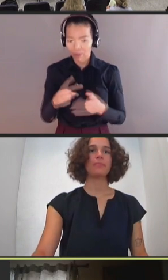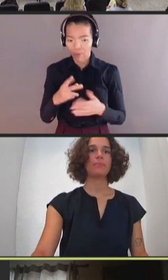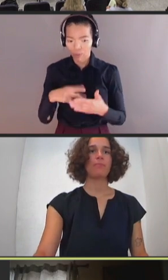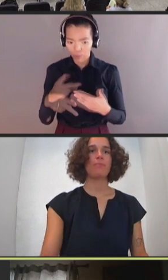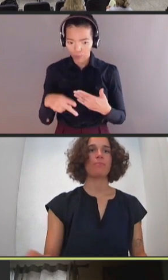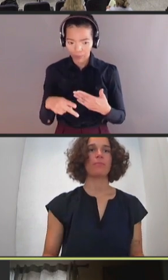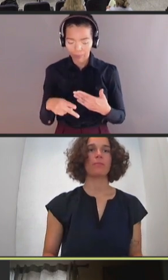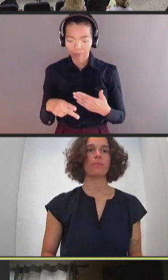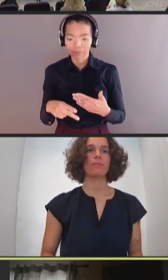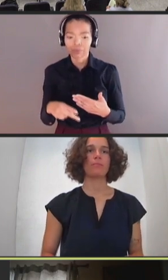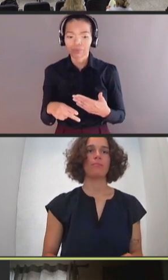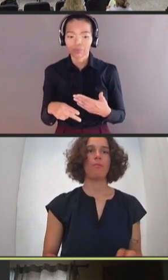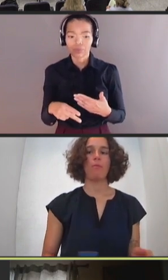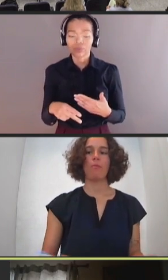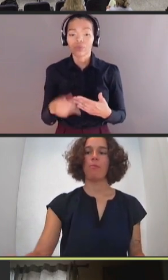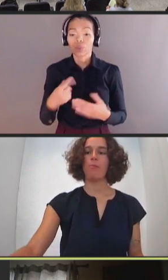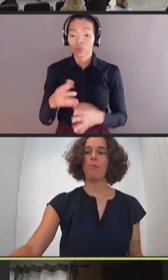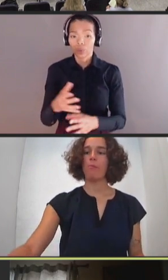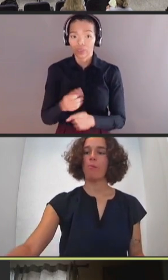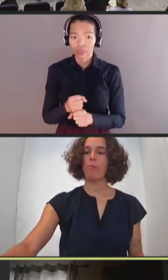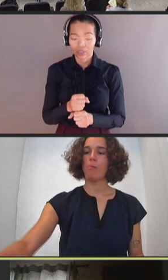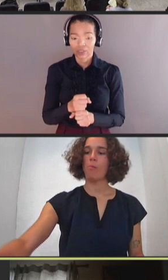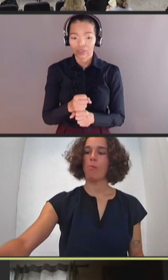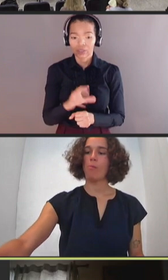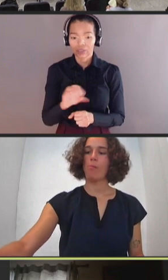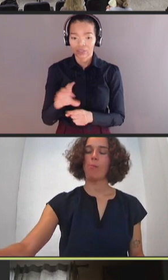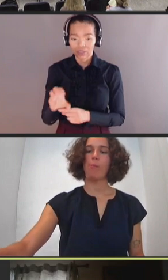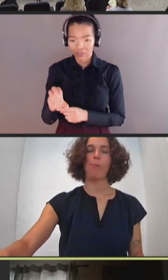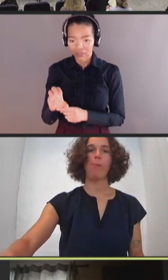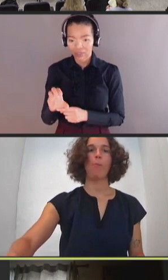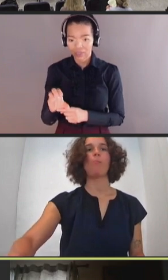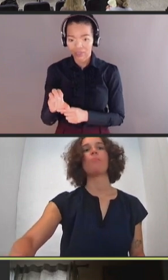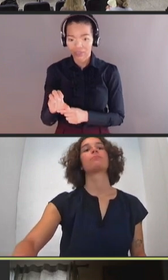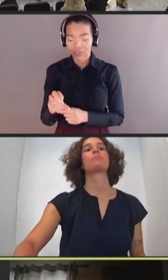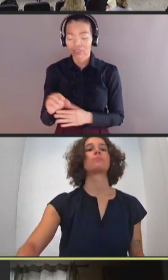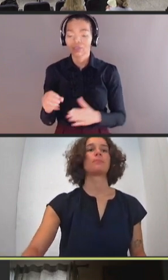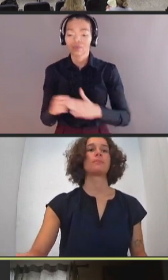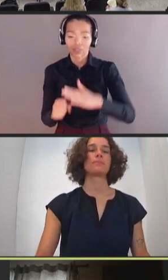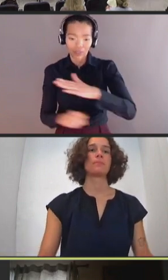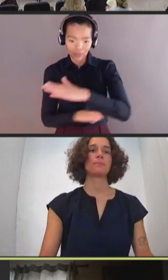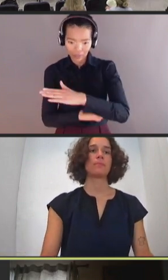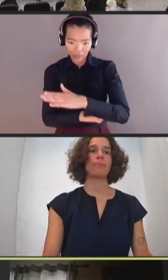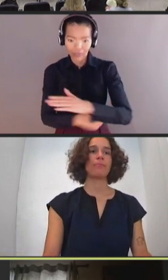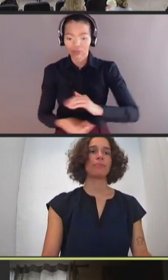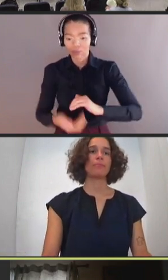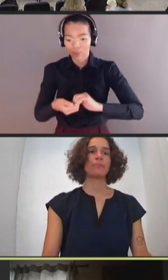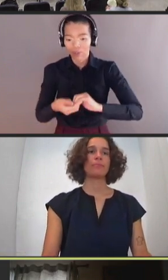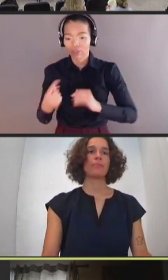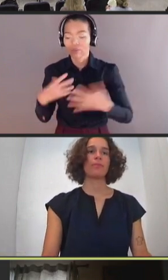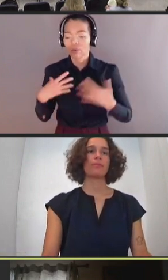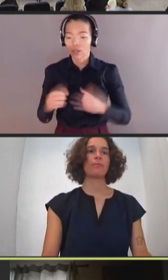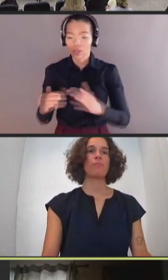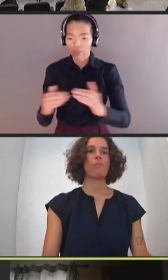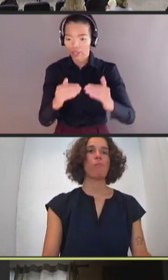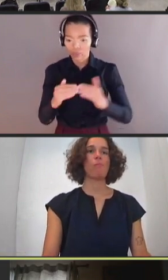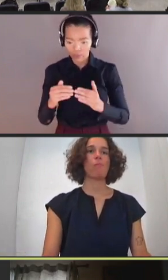SEAHEC received the CDC Foundation Partnering for Health Equity fund or